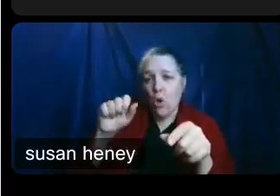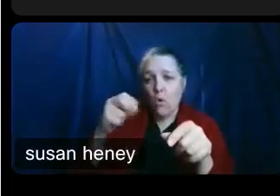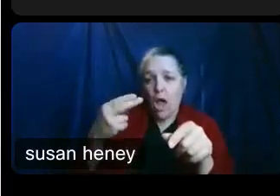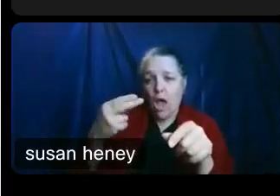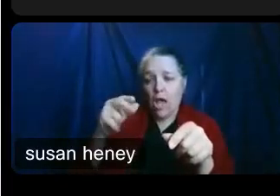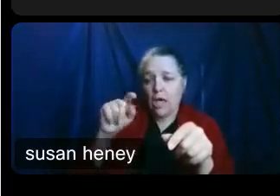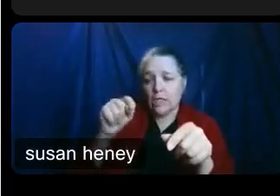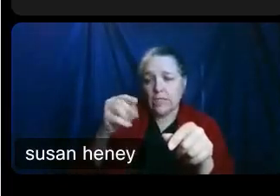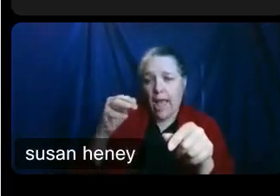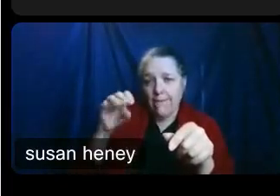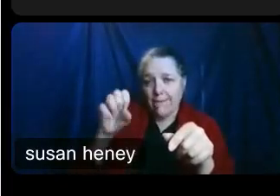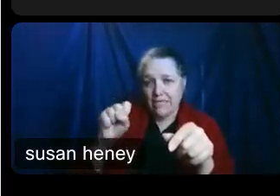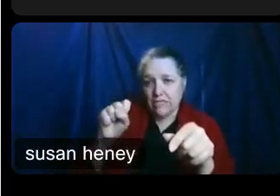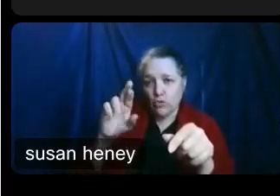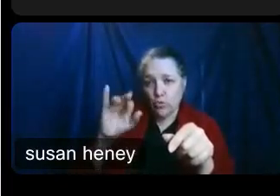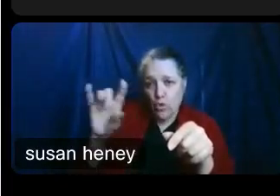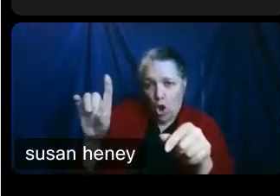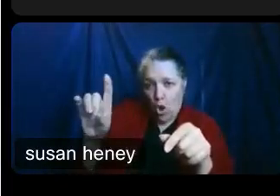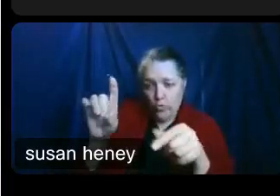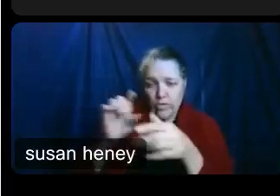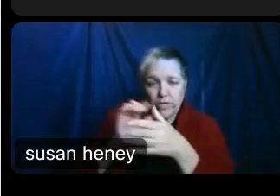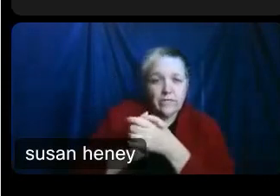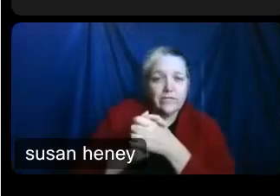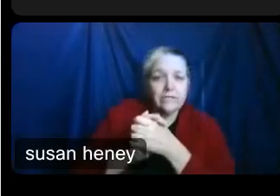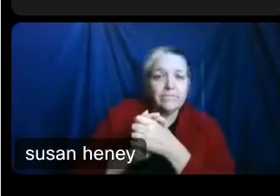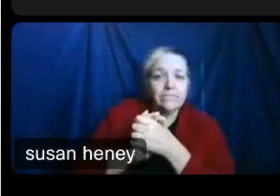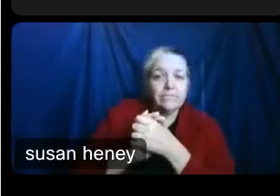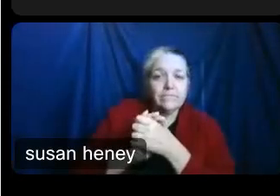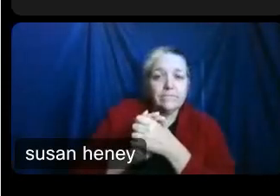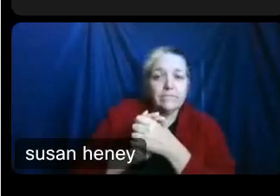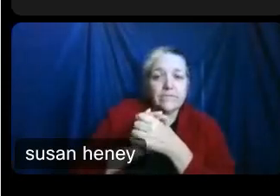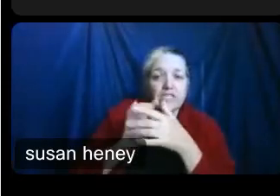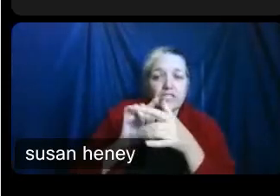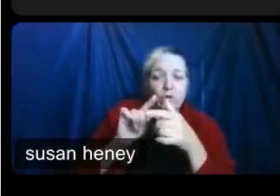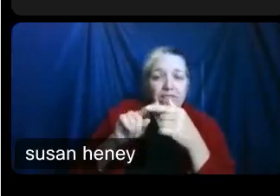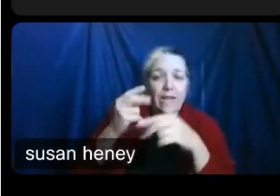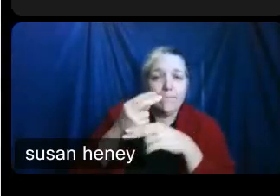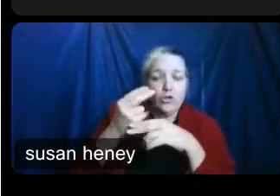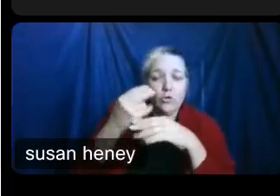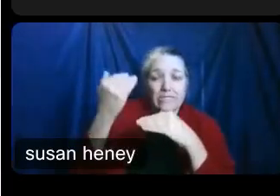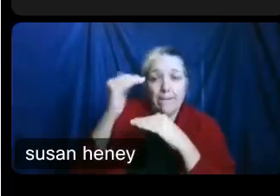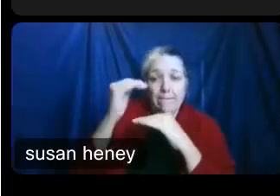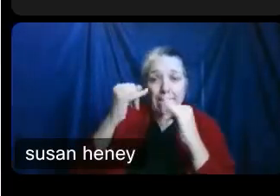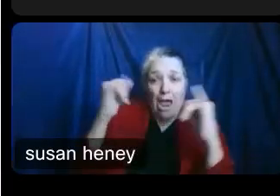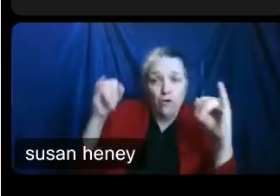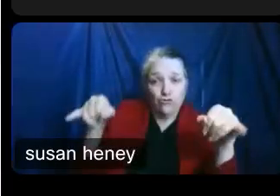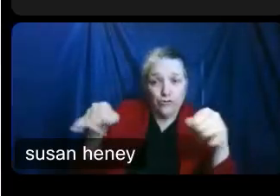this results panel. And I am going to use this boundaries button here. And that is going